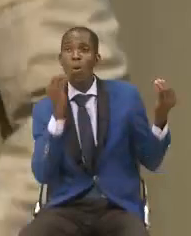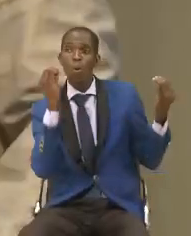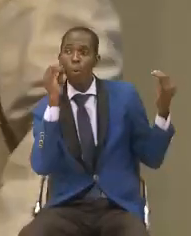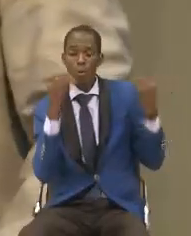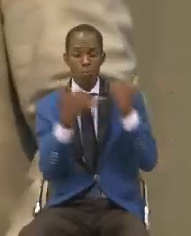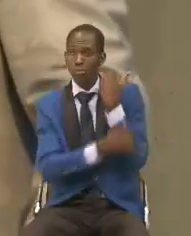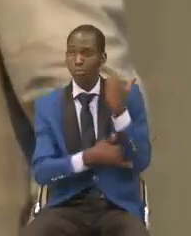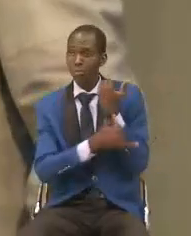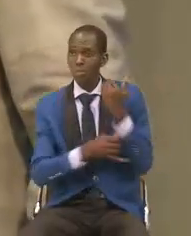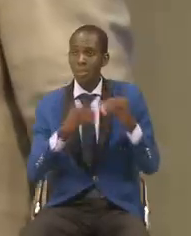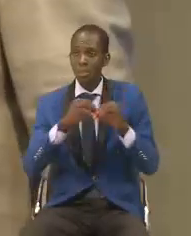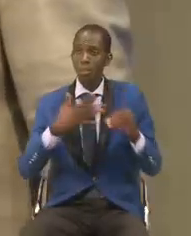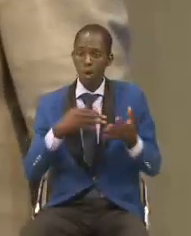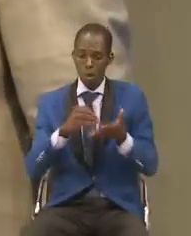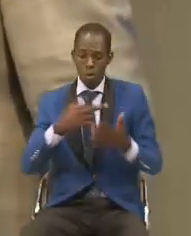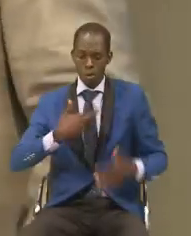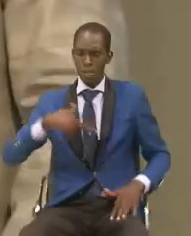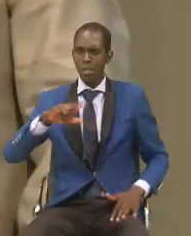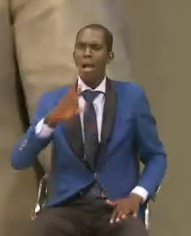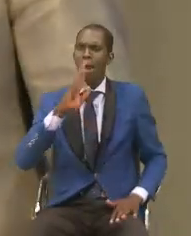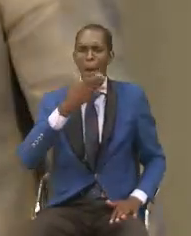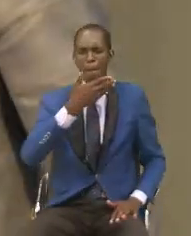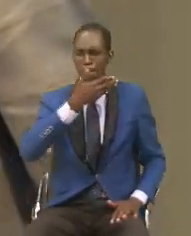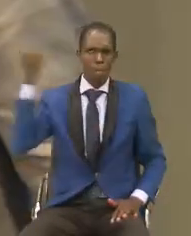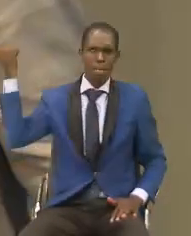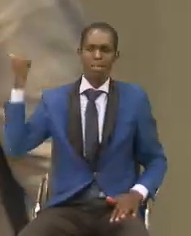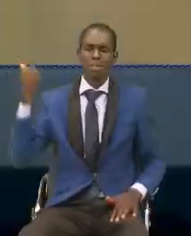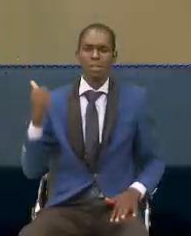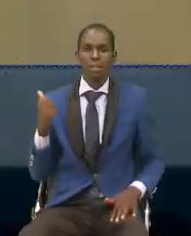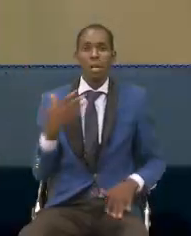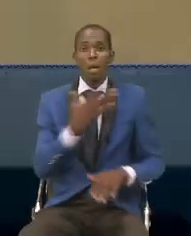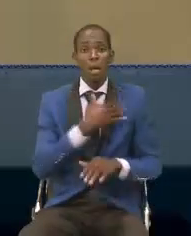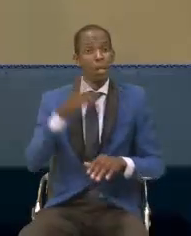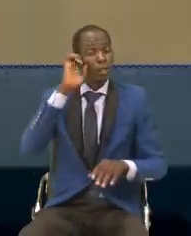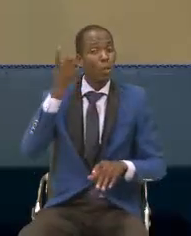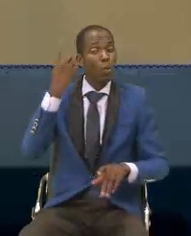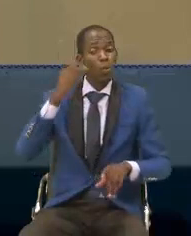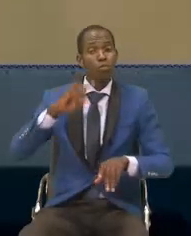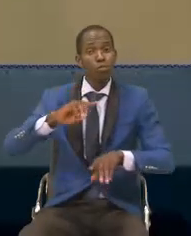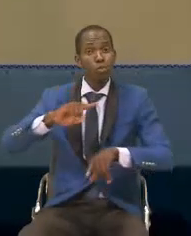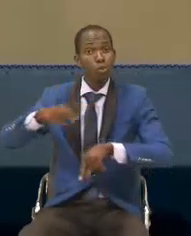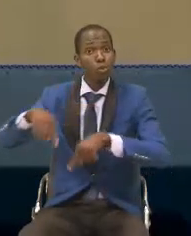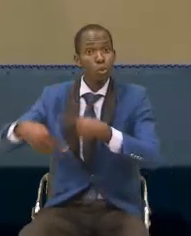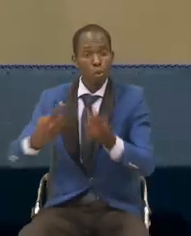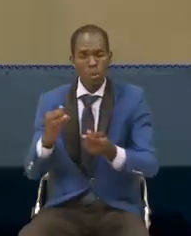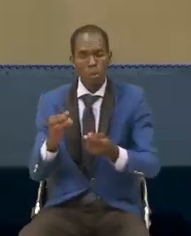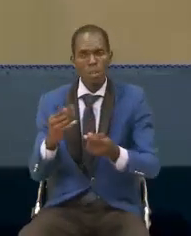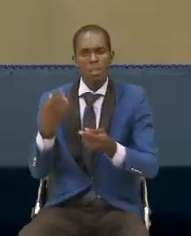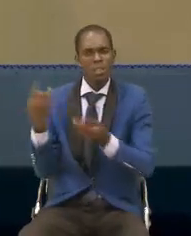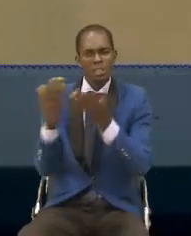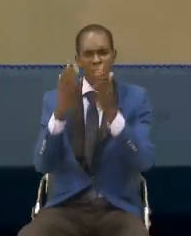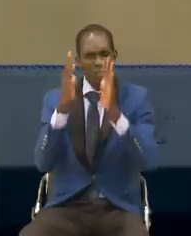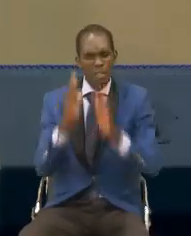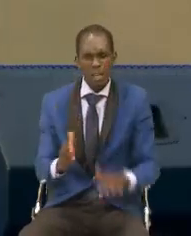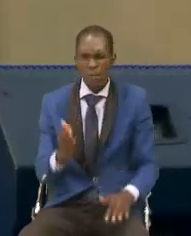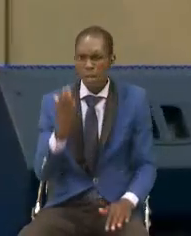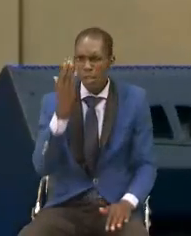rivers of my country and the rivers of my religion are they not better so he was going back and the